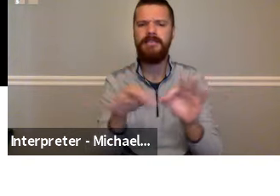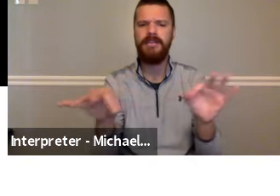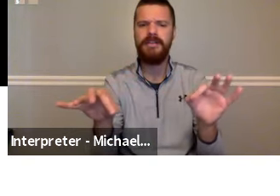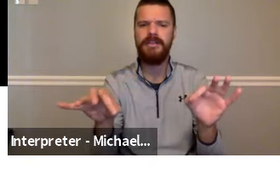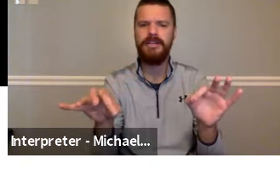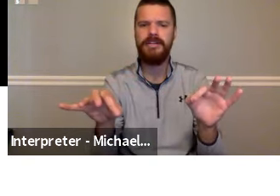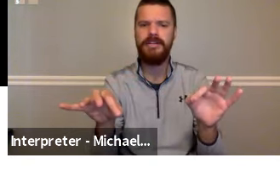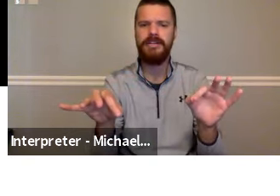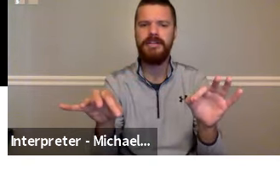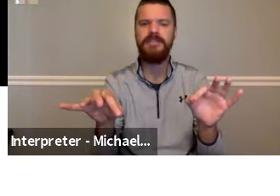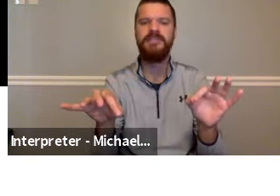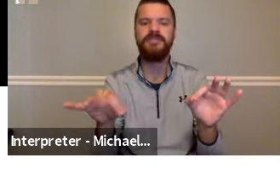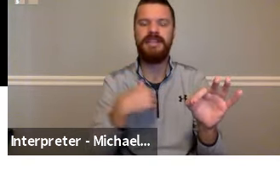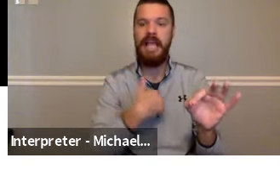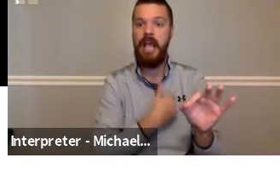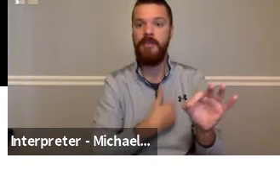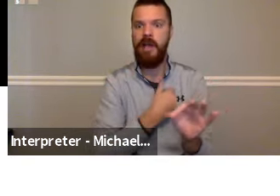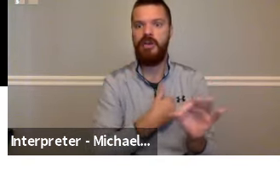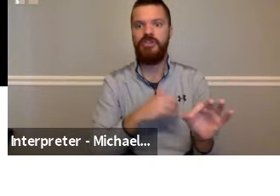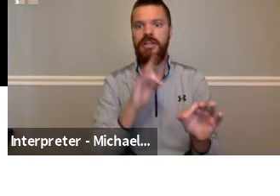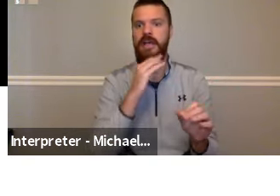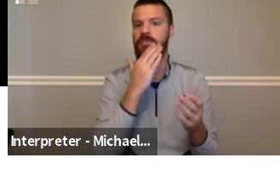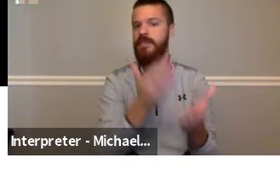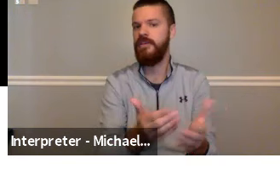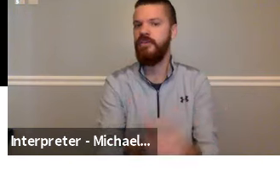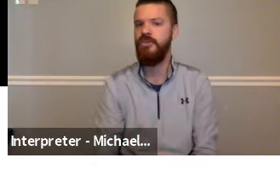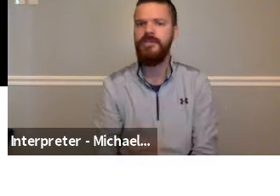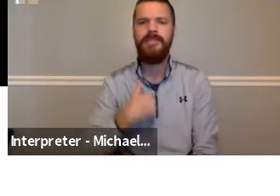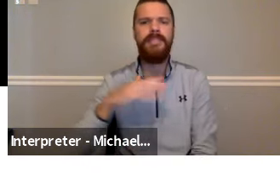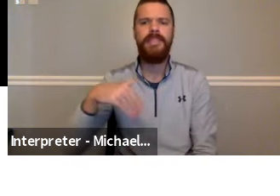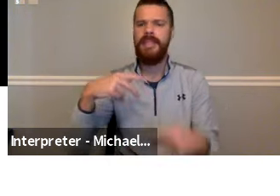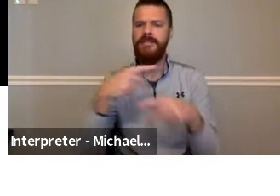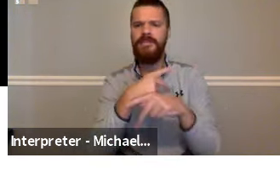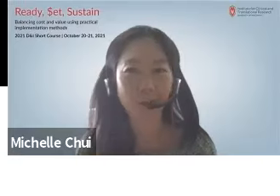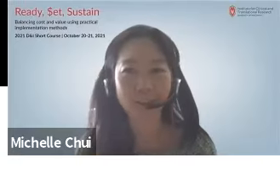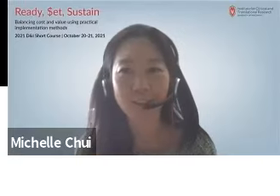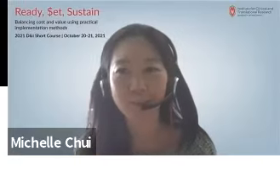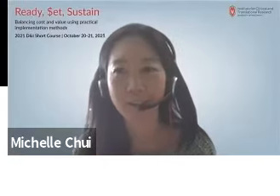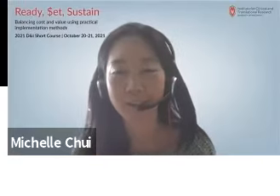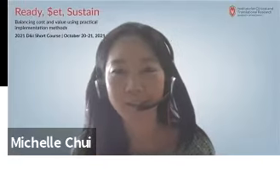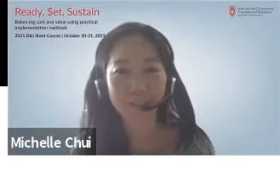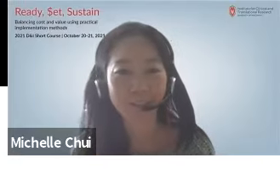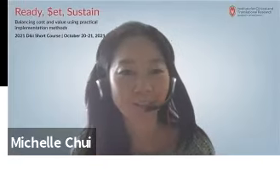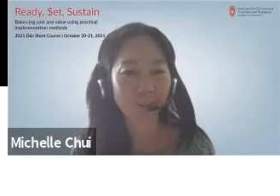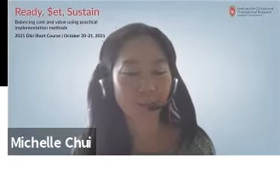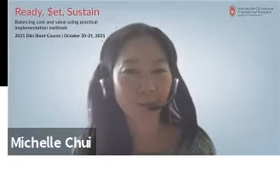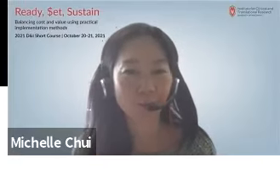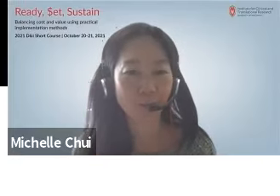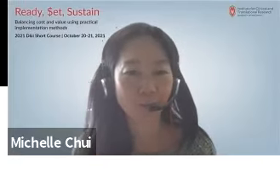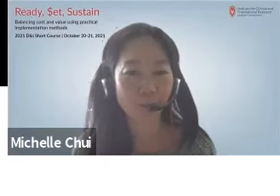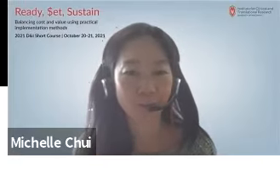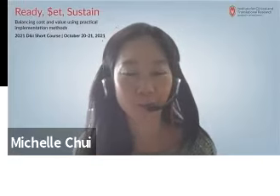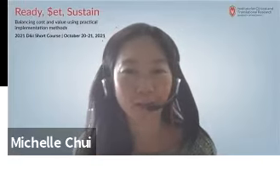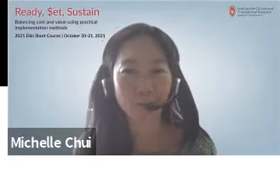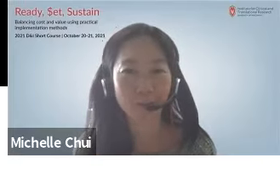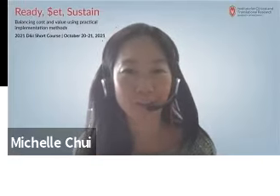Michelle Chui: So I apologize that's just going to be there, I haven't quite figured out how to get rid of that unless someone can quickly tell me how to remove the closed captioning.